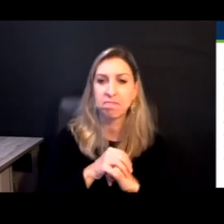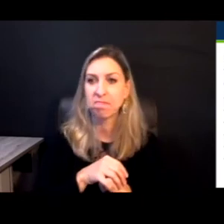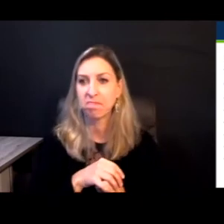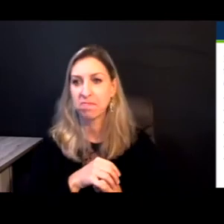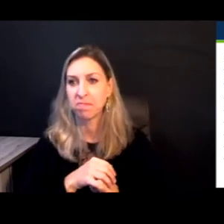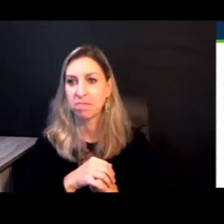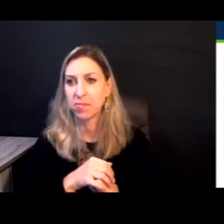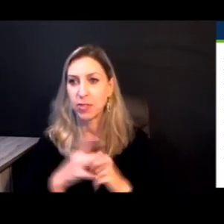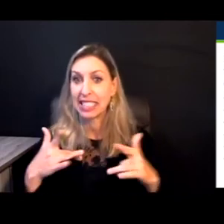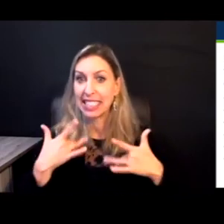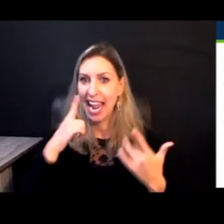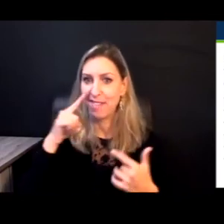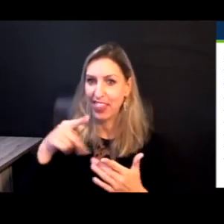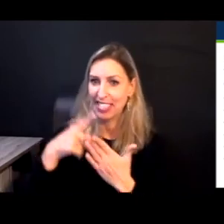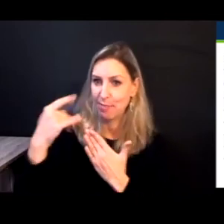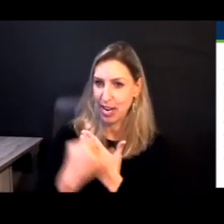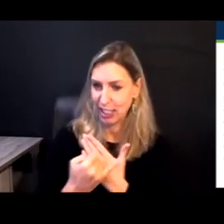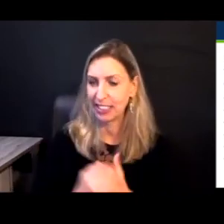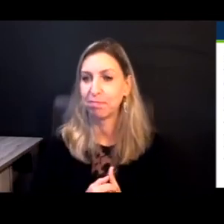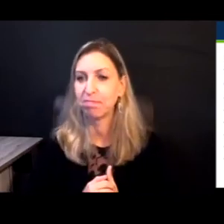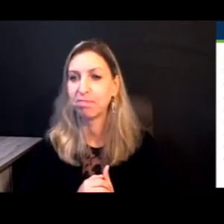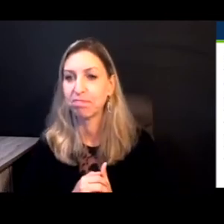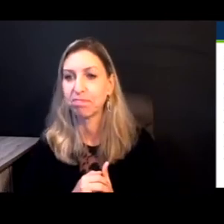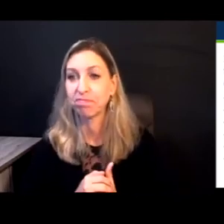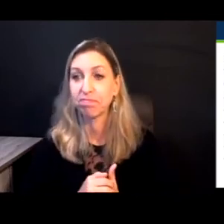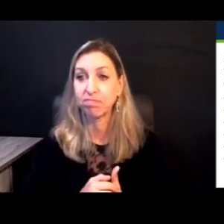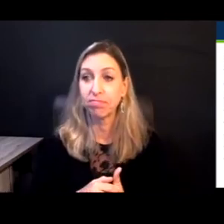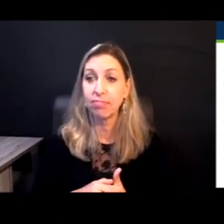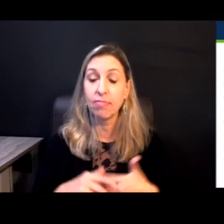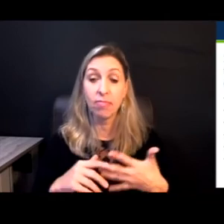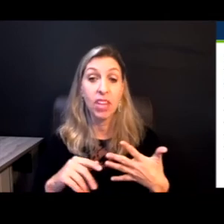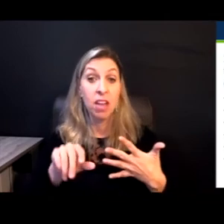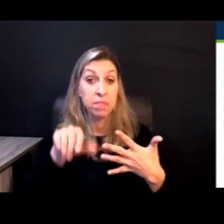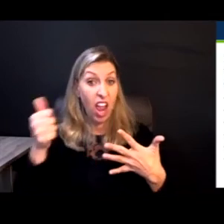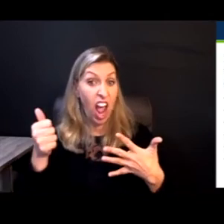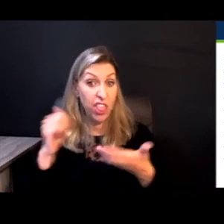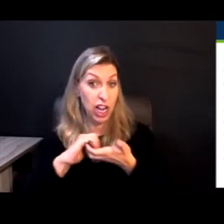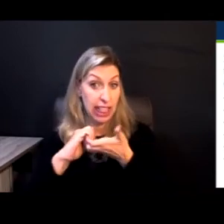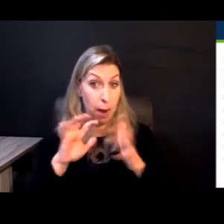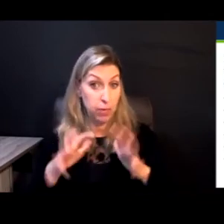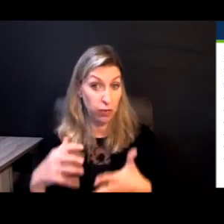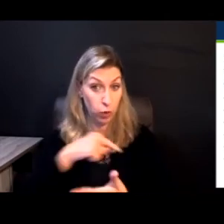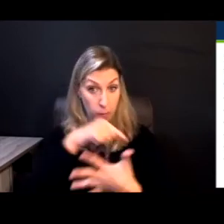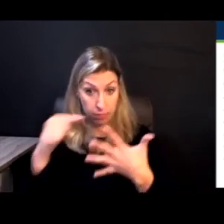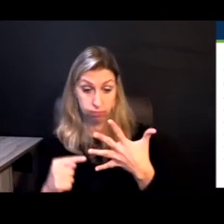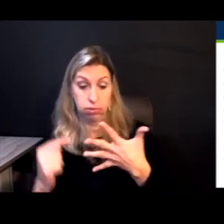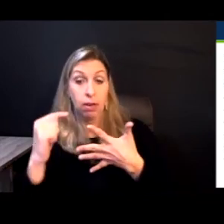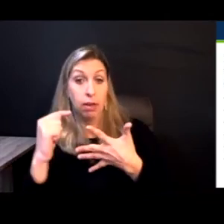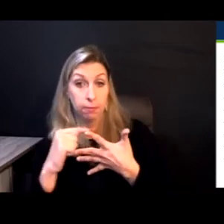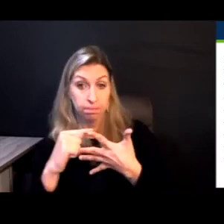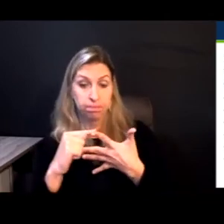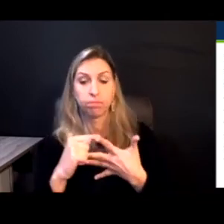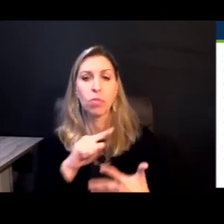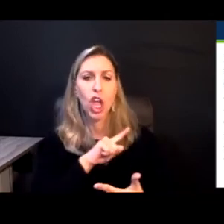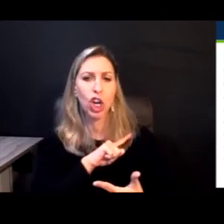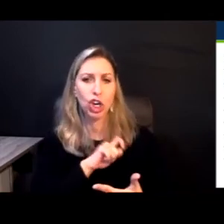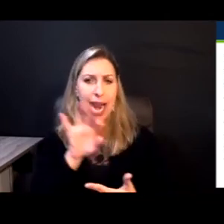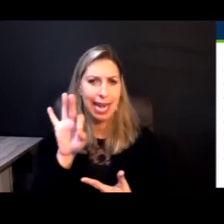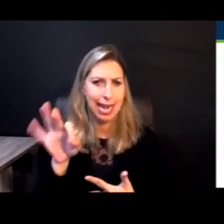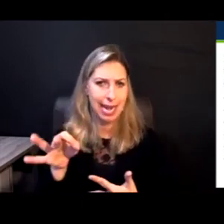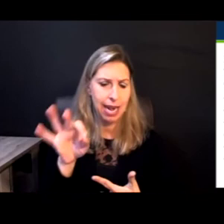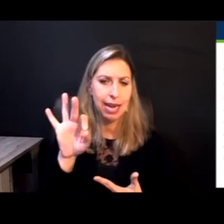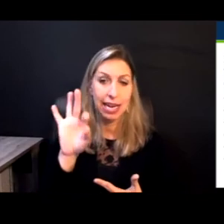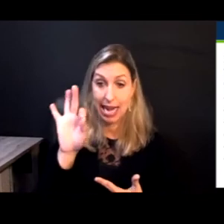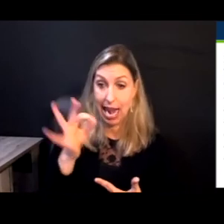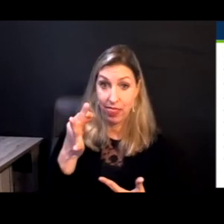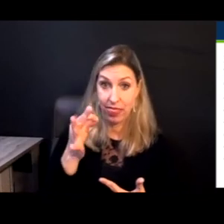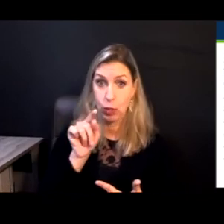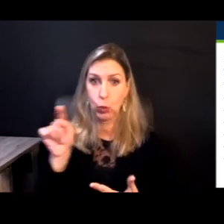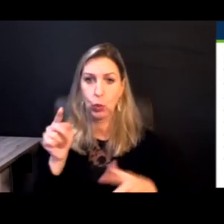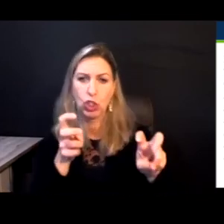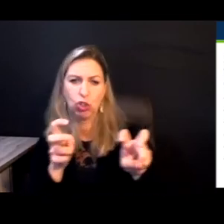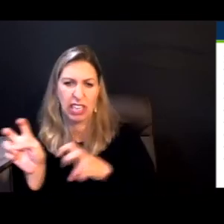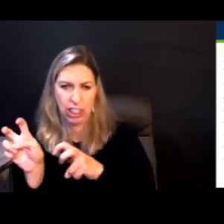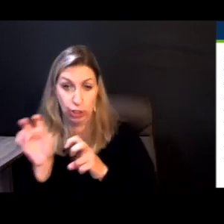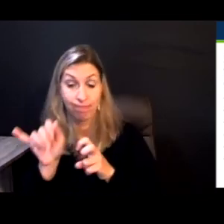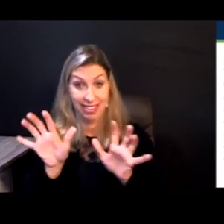group will be working on this video project. A meeting for Kindergarten-Grade 4 collaborative